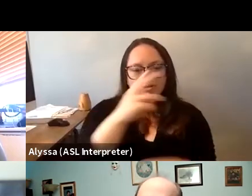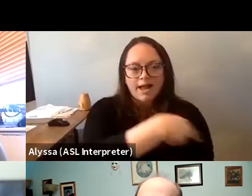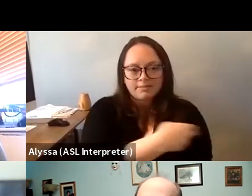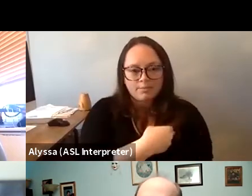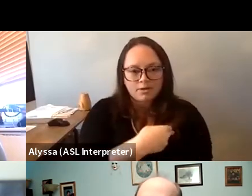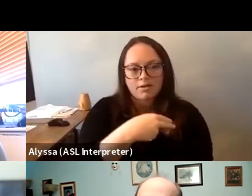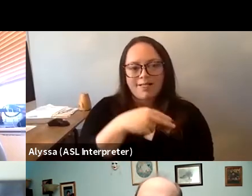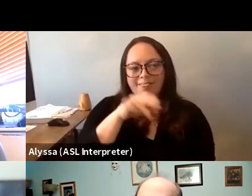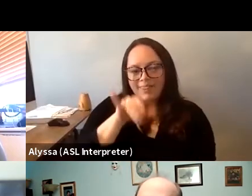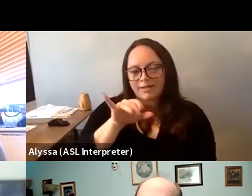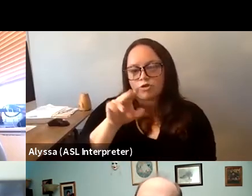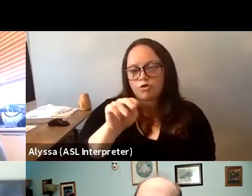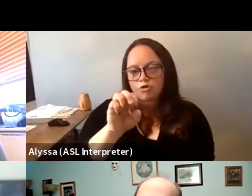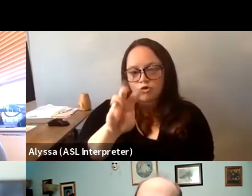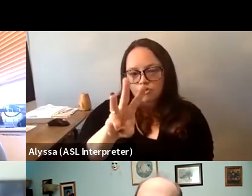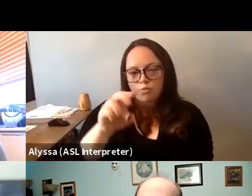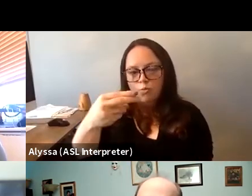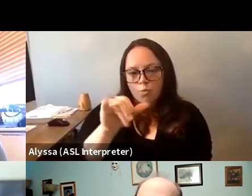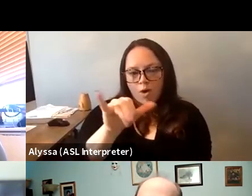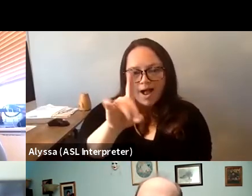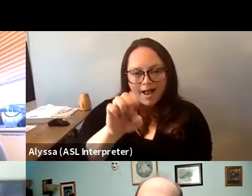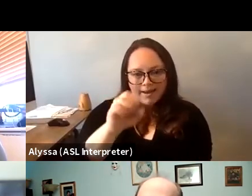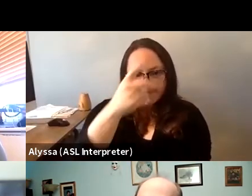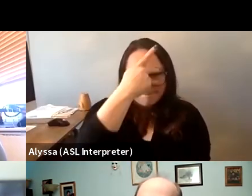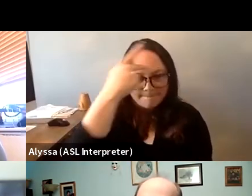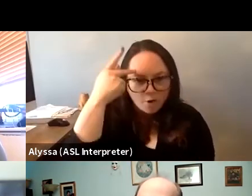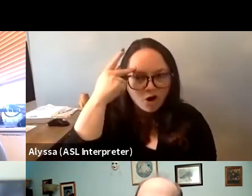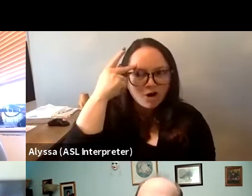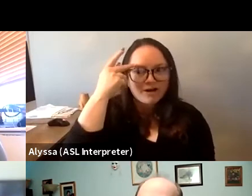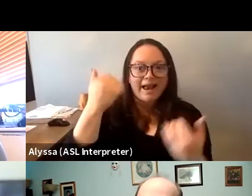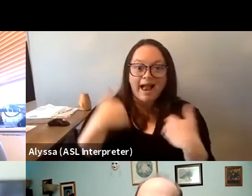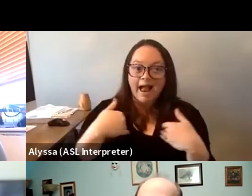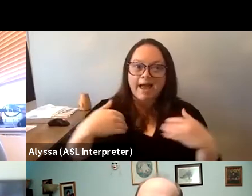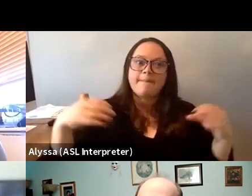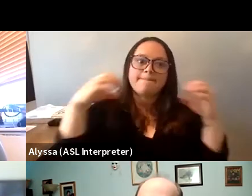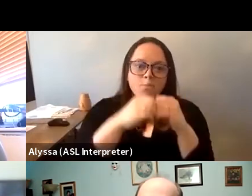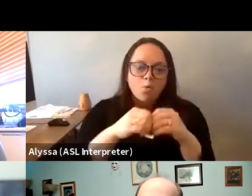she then went through another series of testing with the